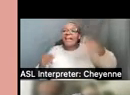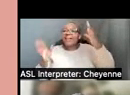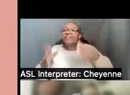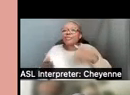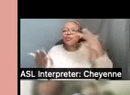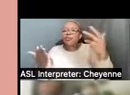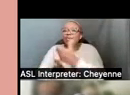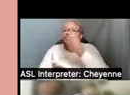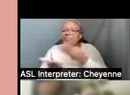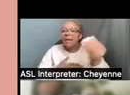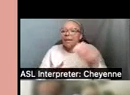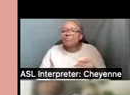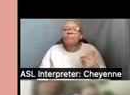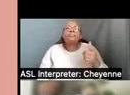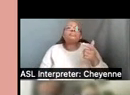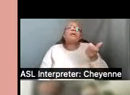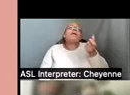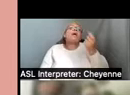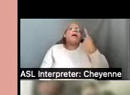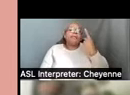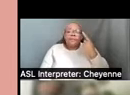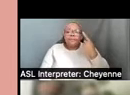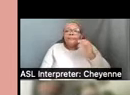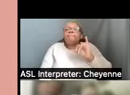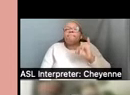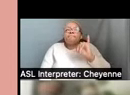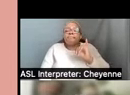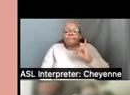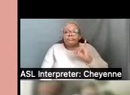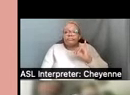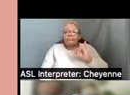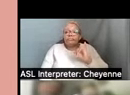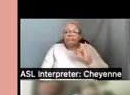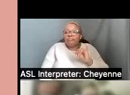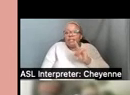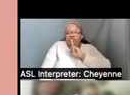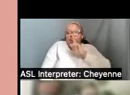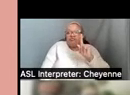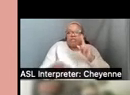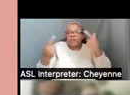Which I understand is the reality of the system we are working in right now.